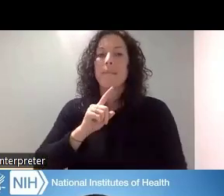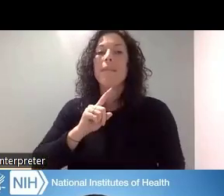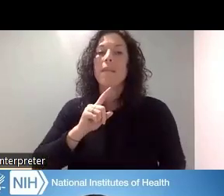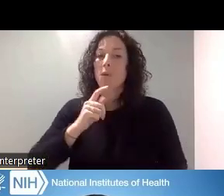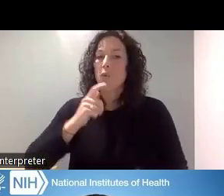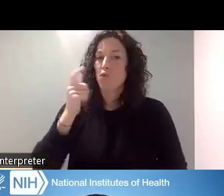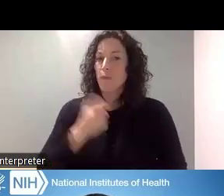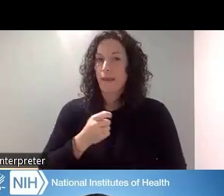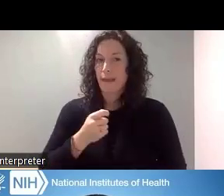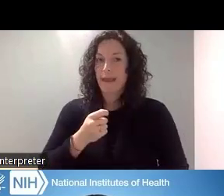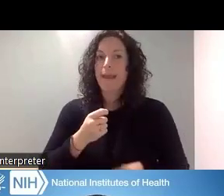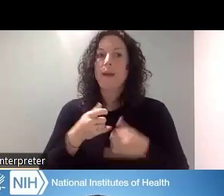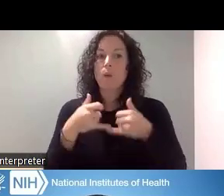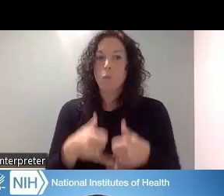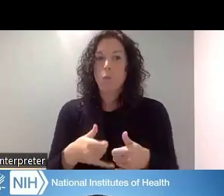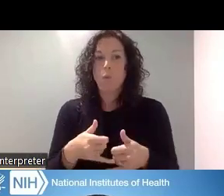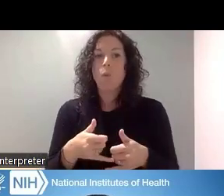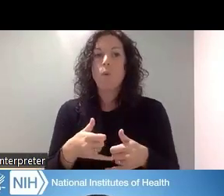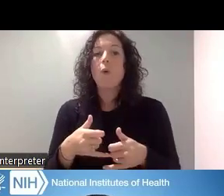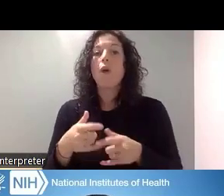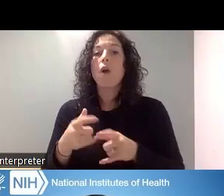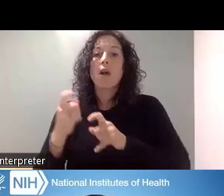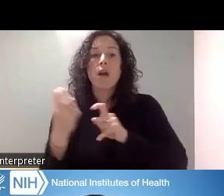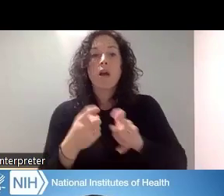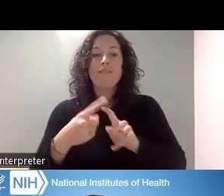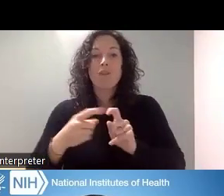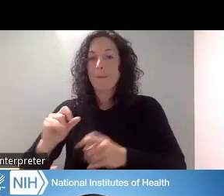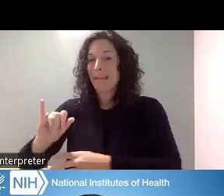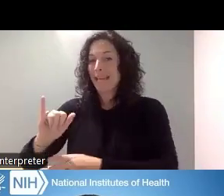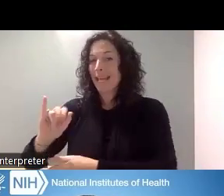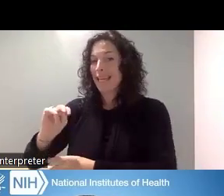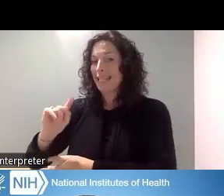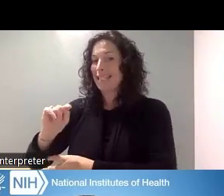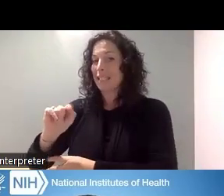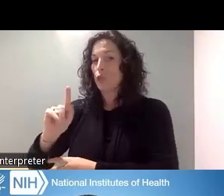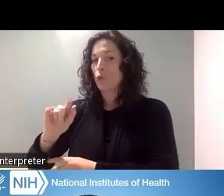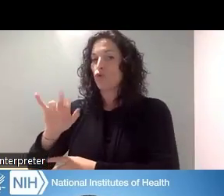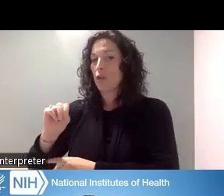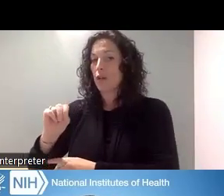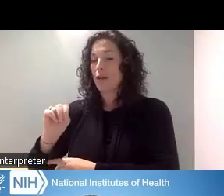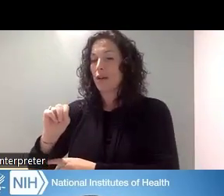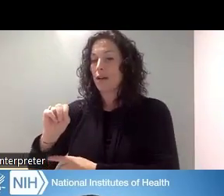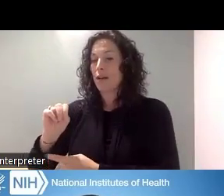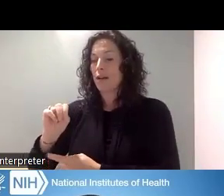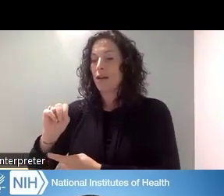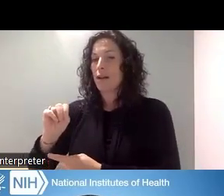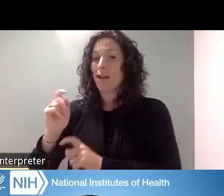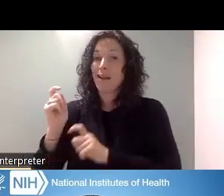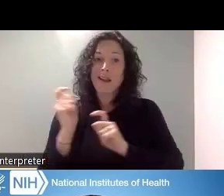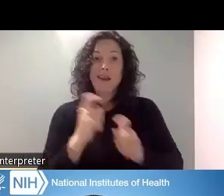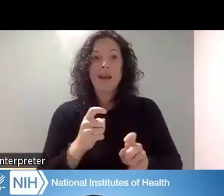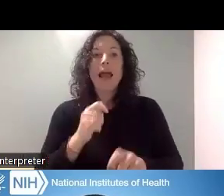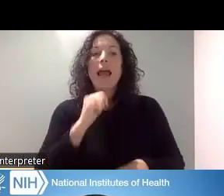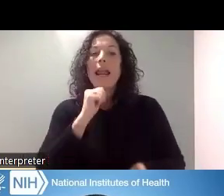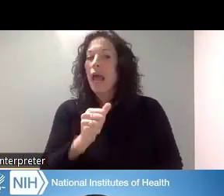are issued to institutions by and large, not to investigators. So because of that, I think it's really crucial